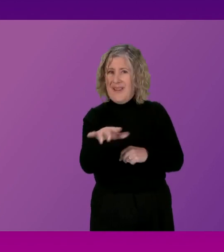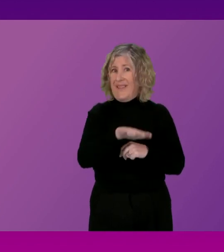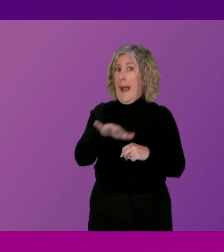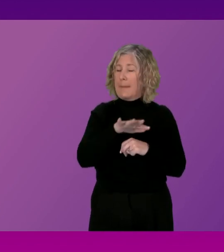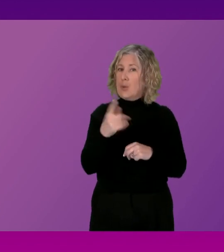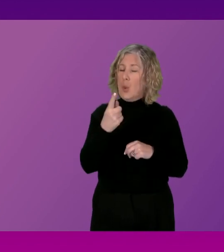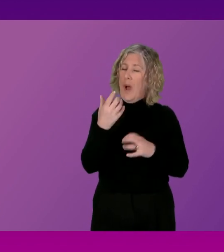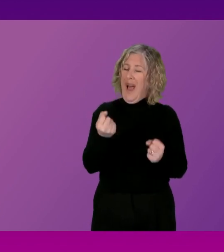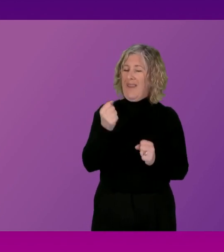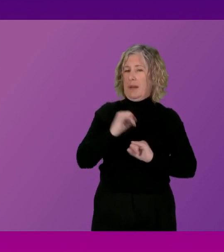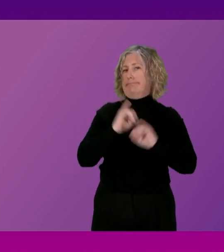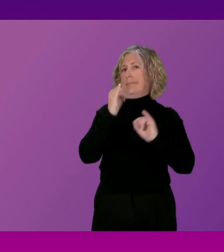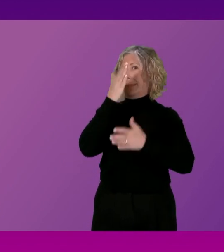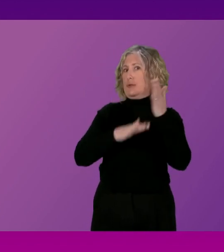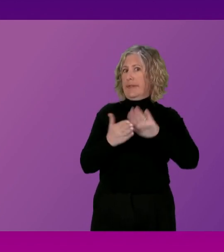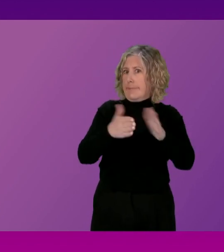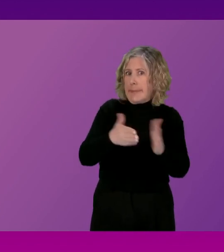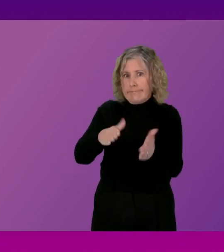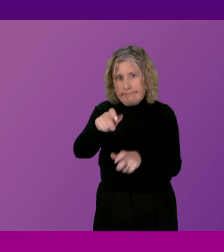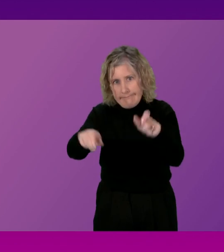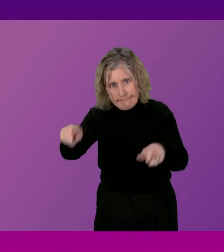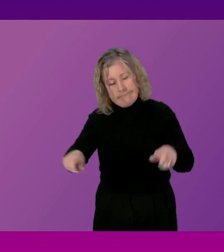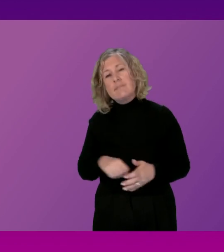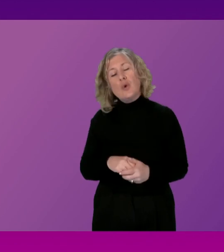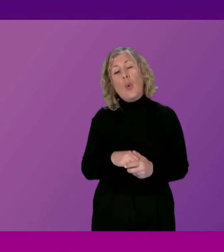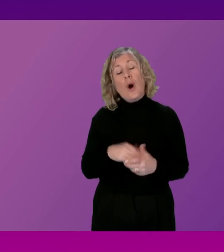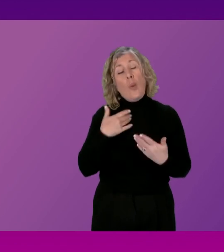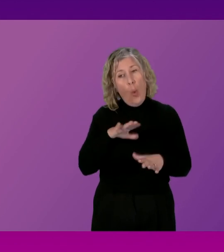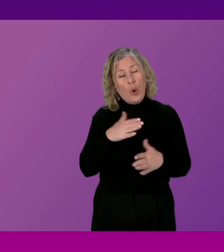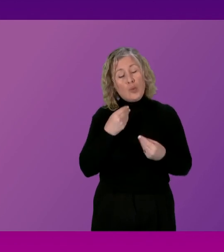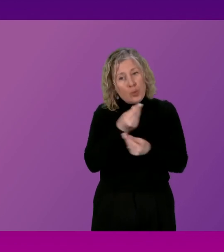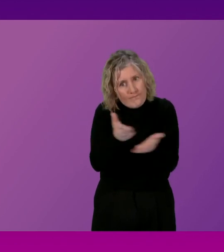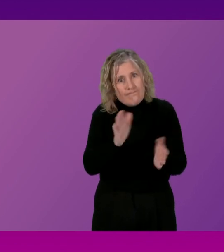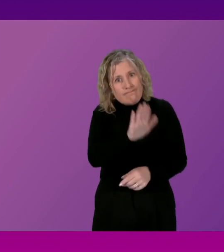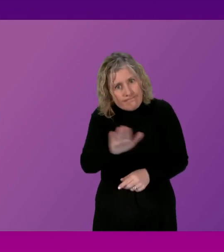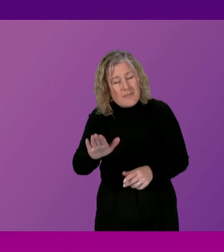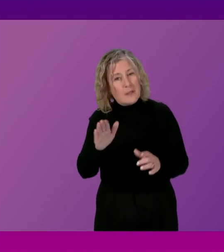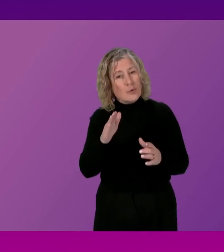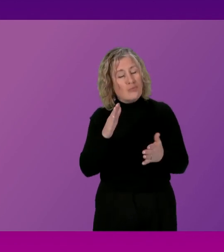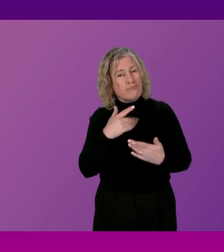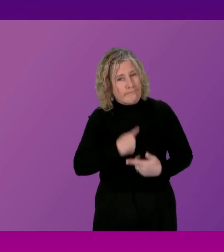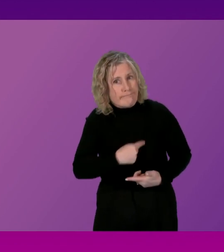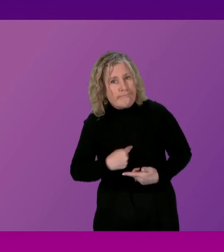I will give them an absolute assurance that we are here to co-operate fully with the inquiries.